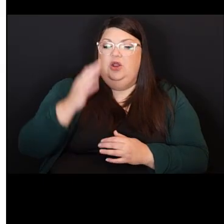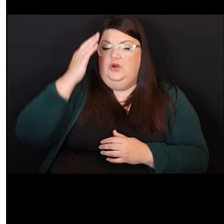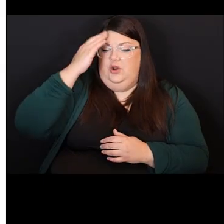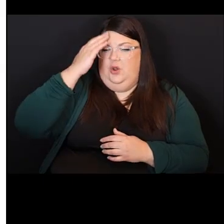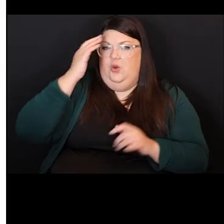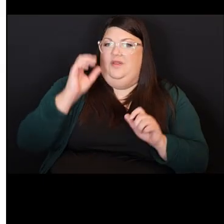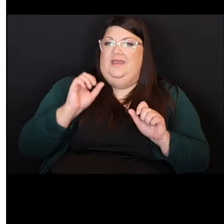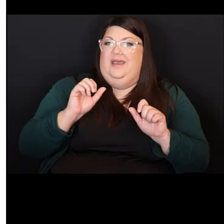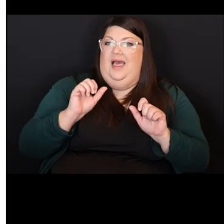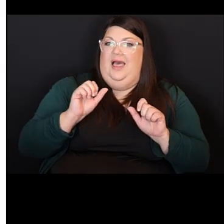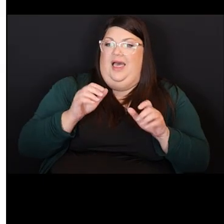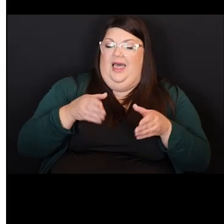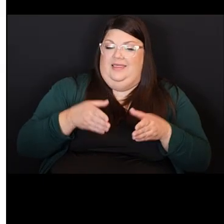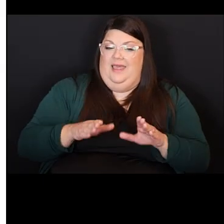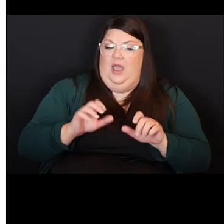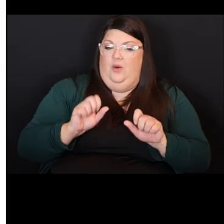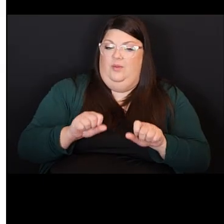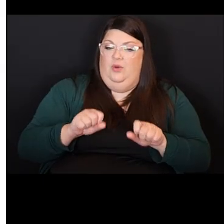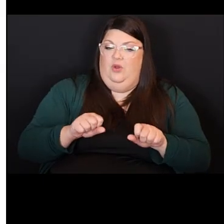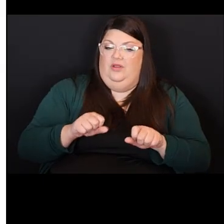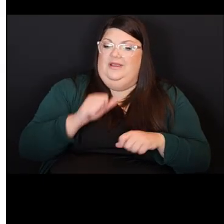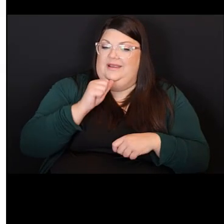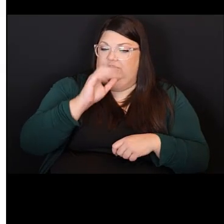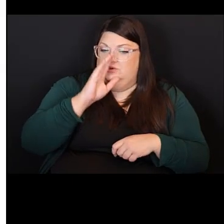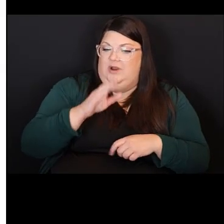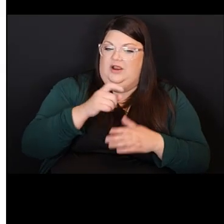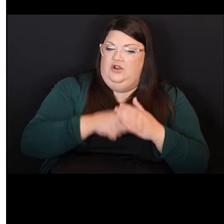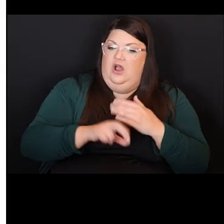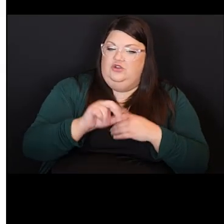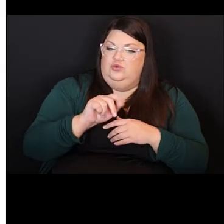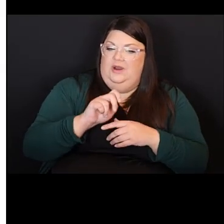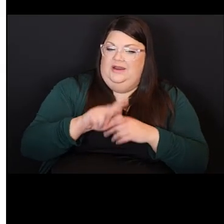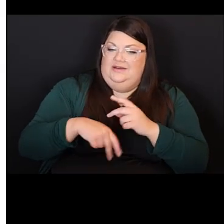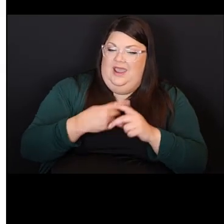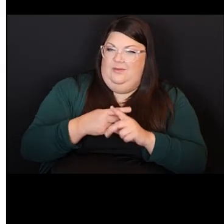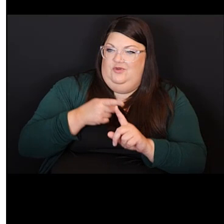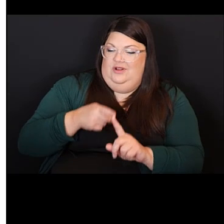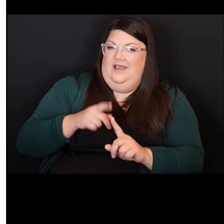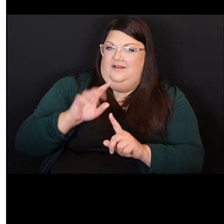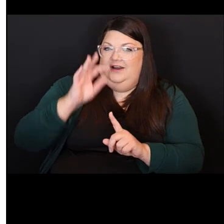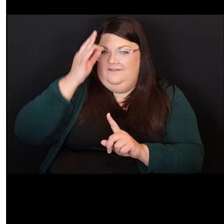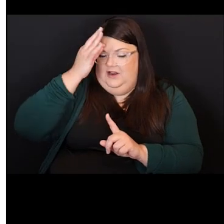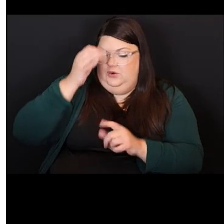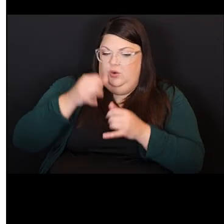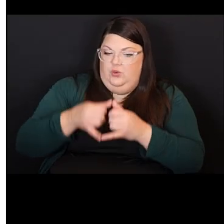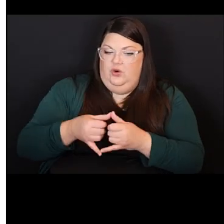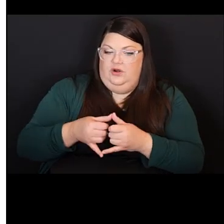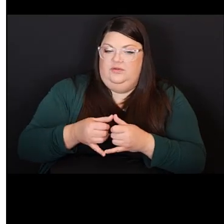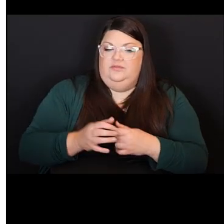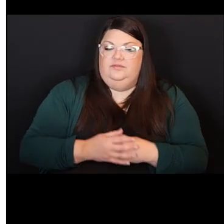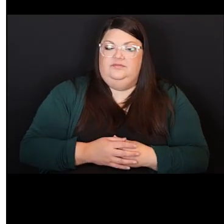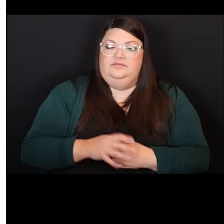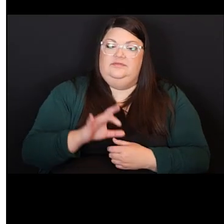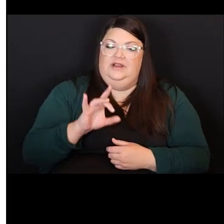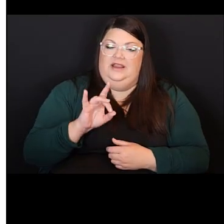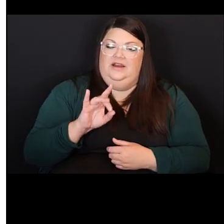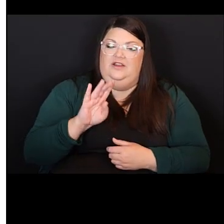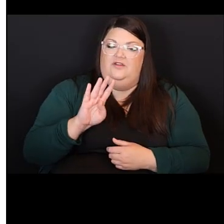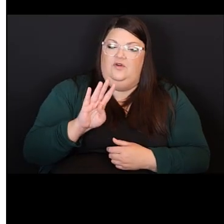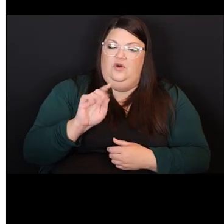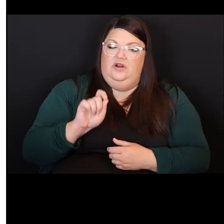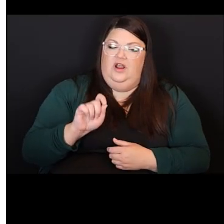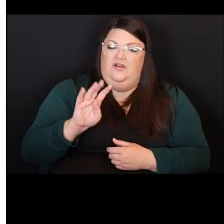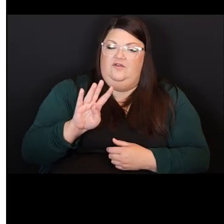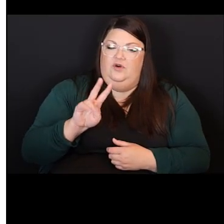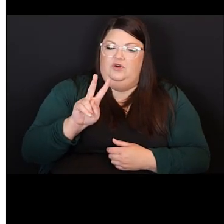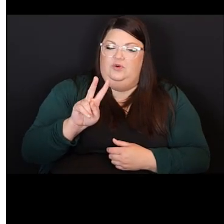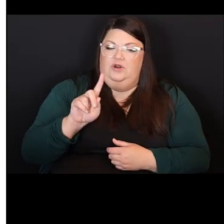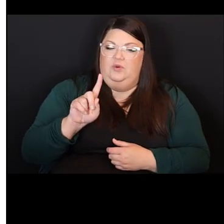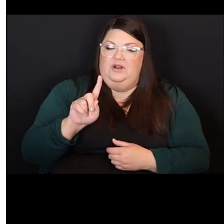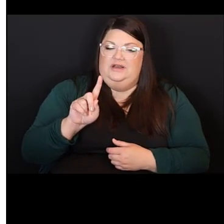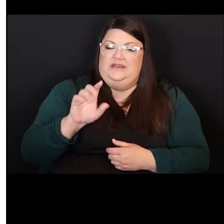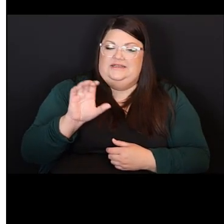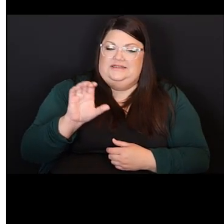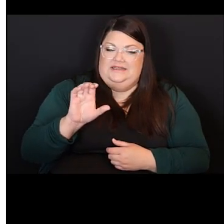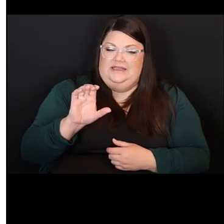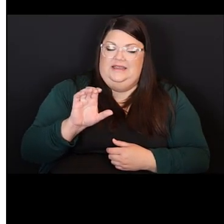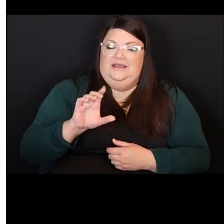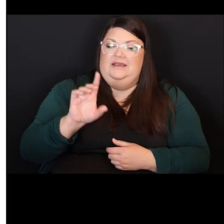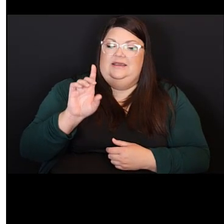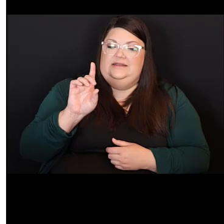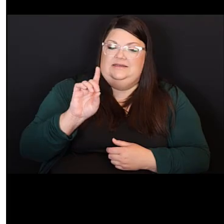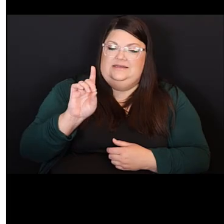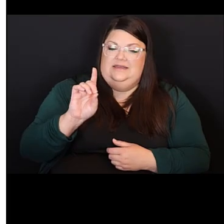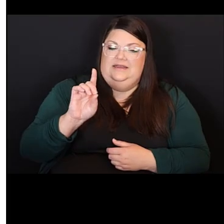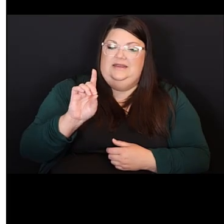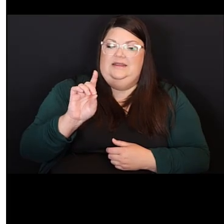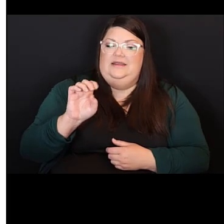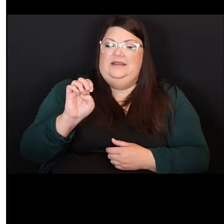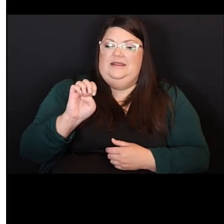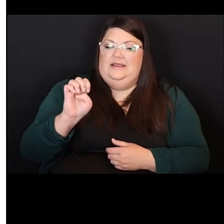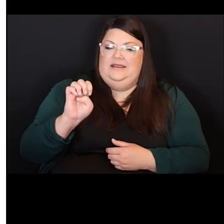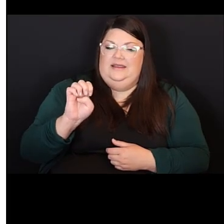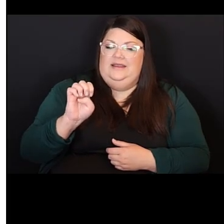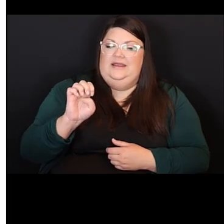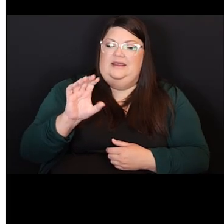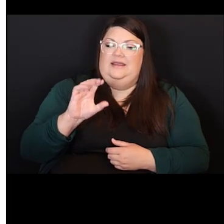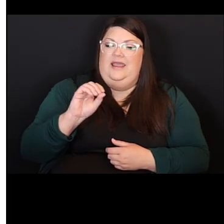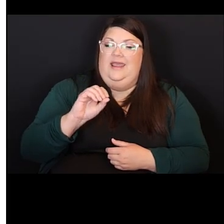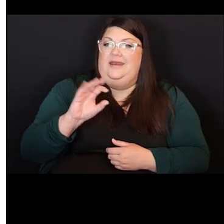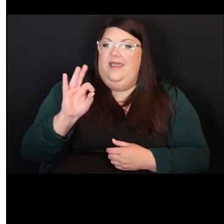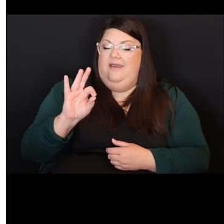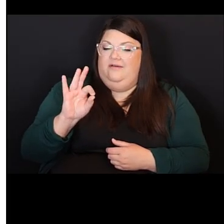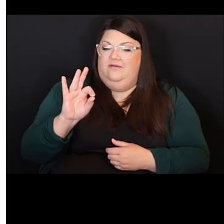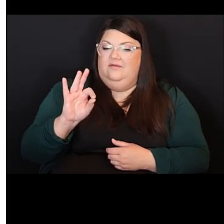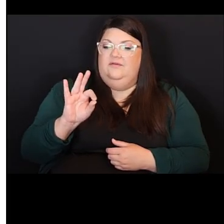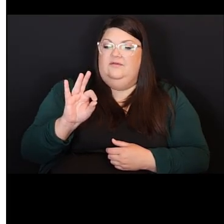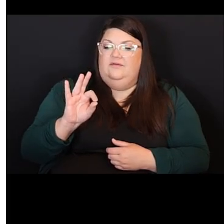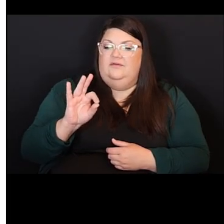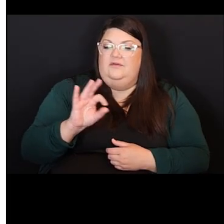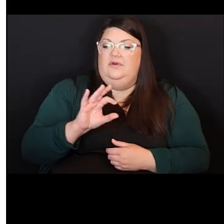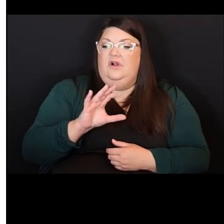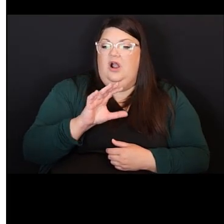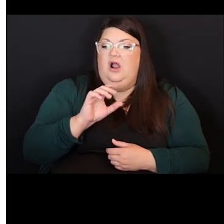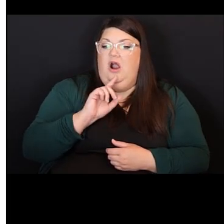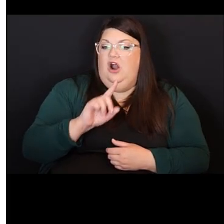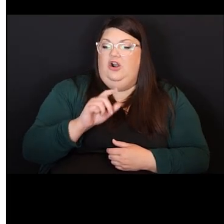Know the allowable indirect cost rate type for the Federal award. 84.421C, 84.421D, 84.421E,